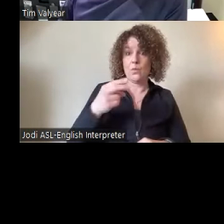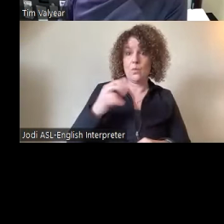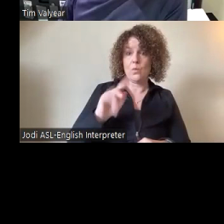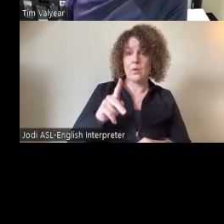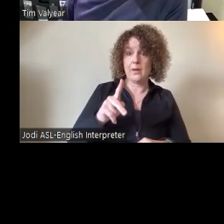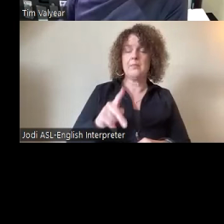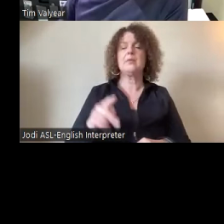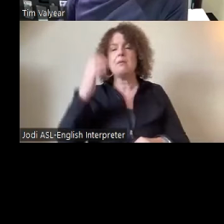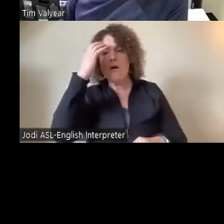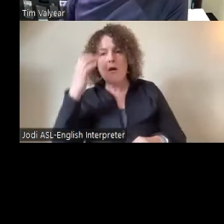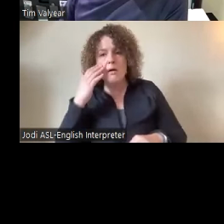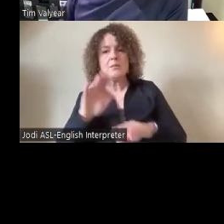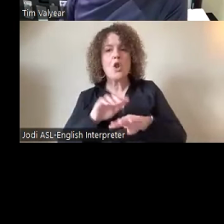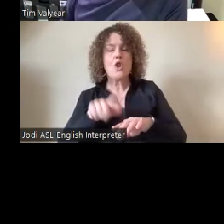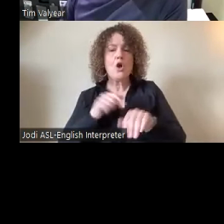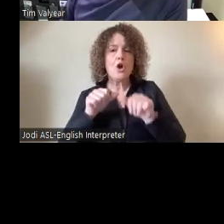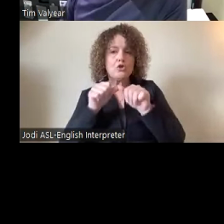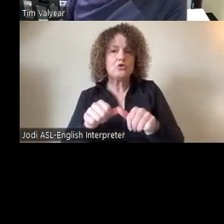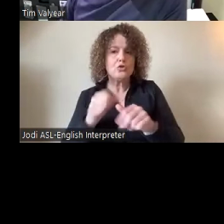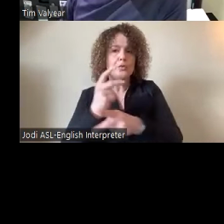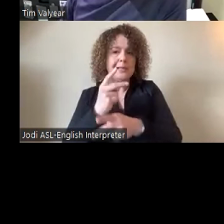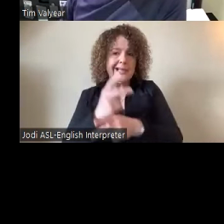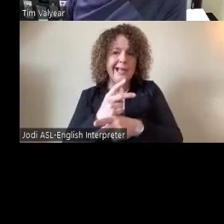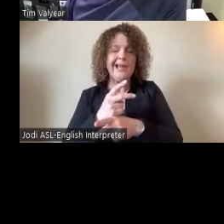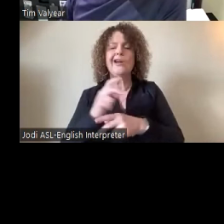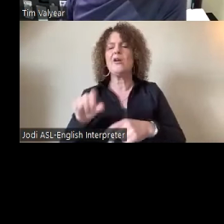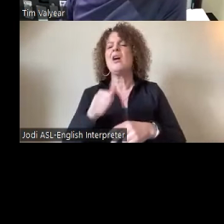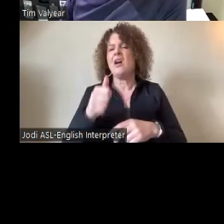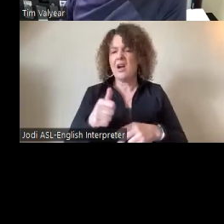prior approval if you have out of country medical